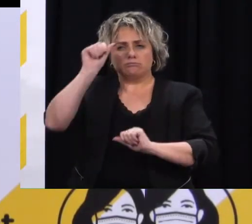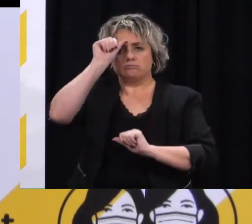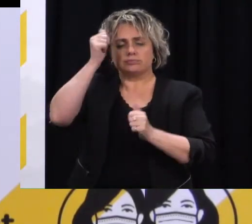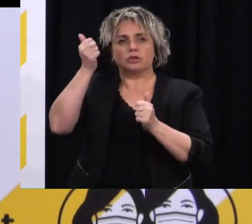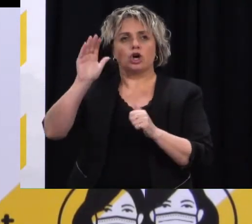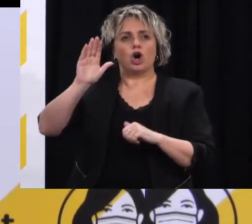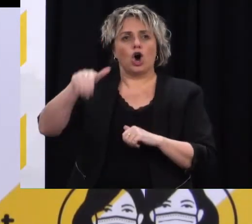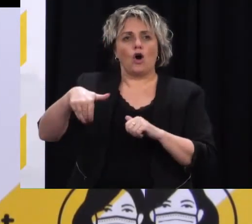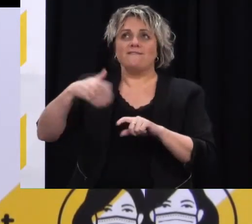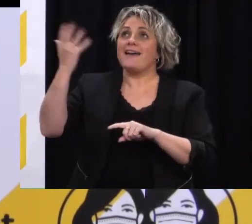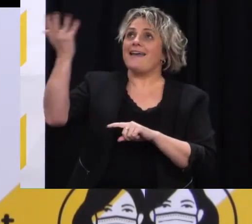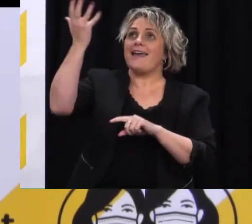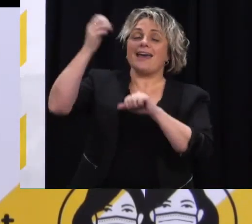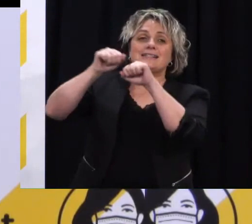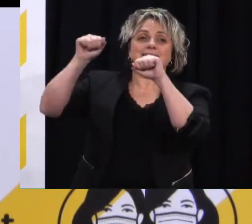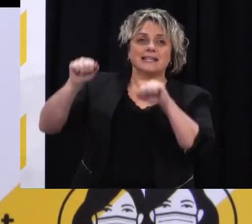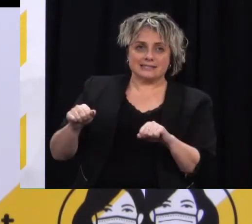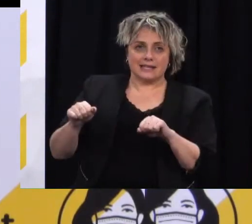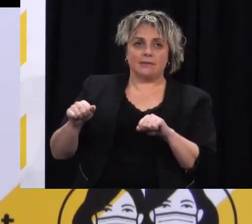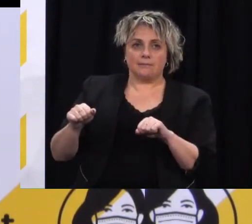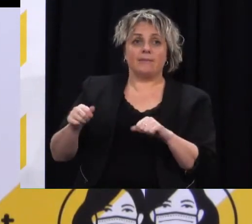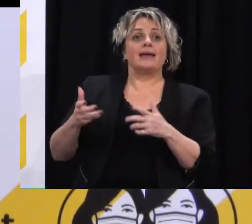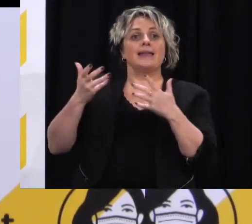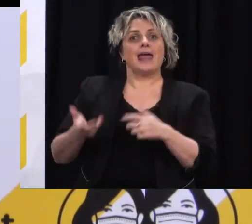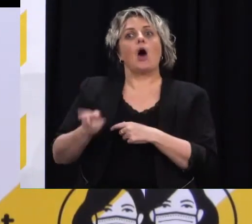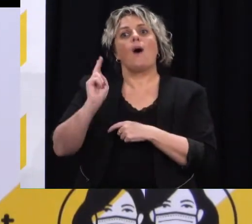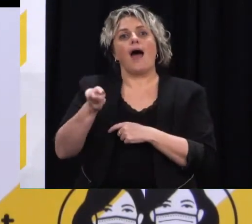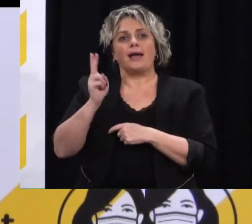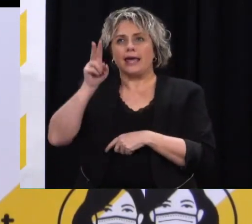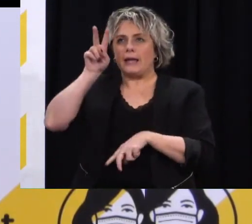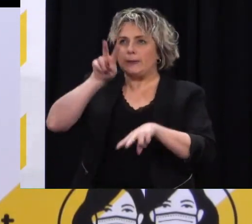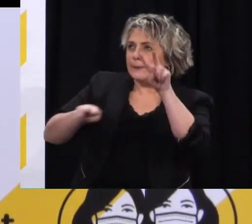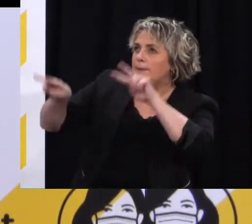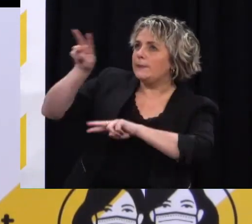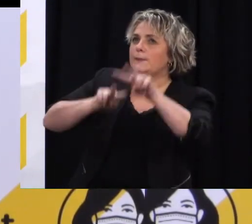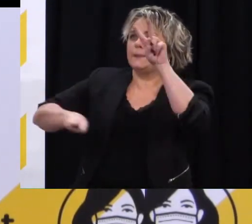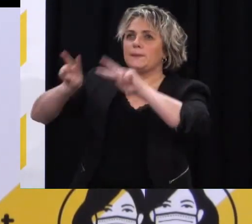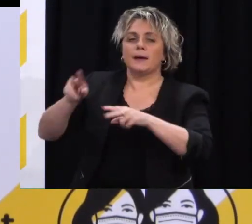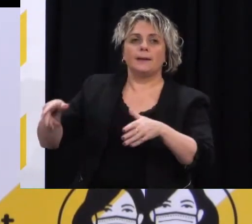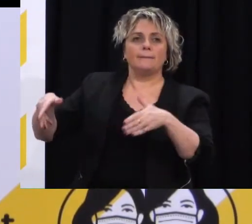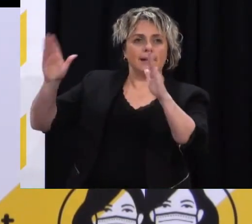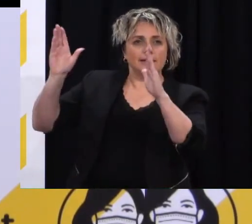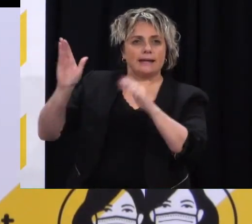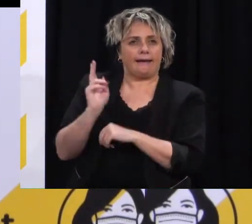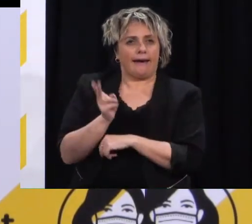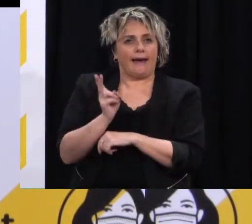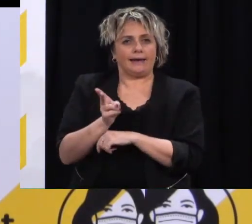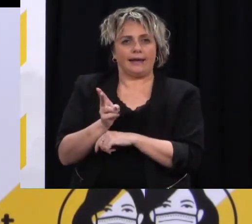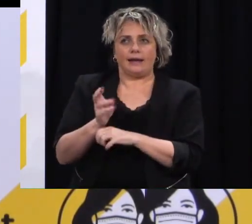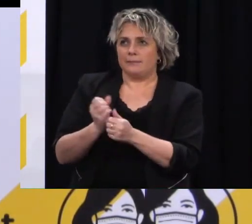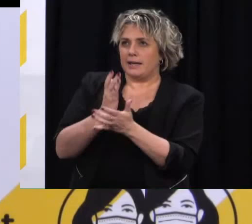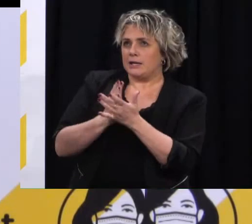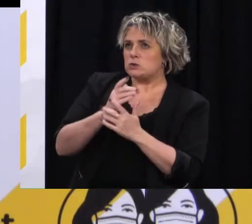continues to be empty. We do have those who have specialist skills in ventilation working